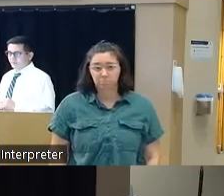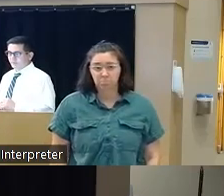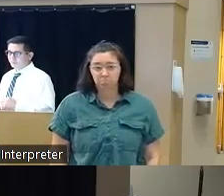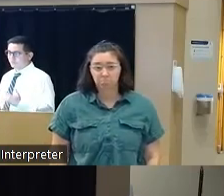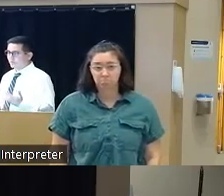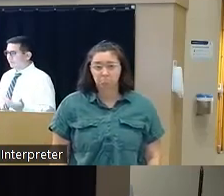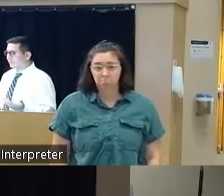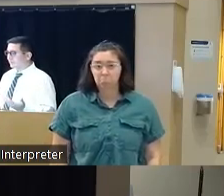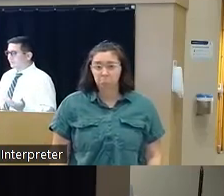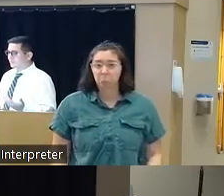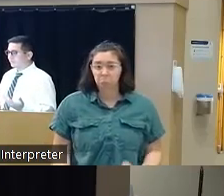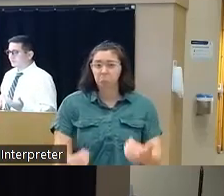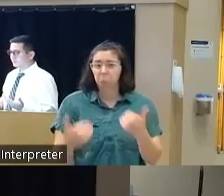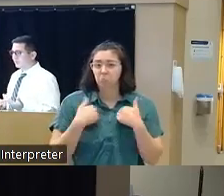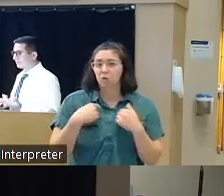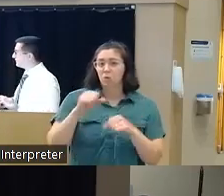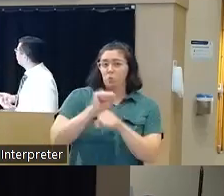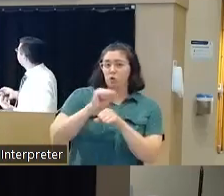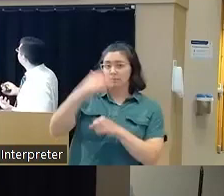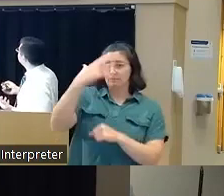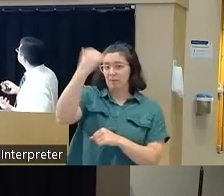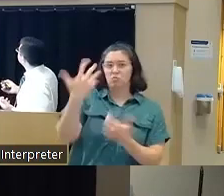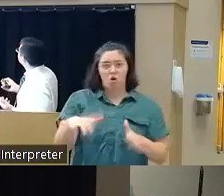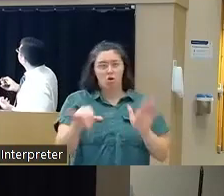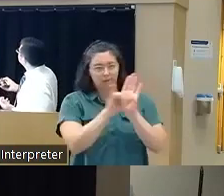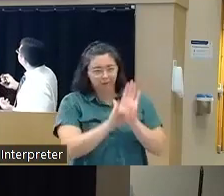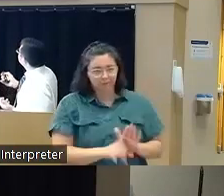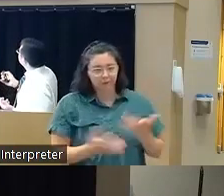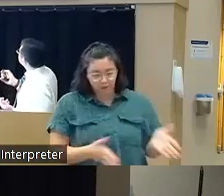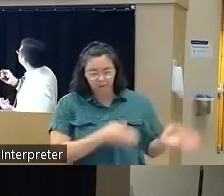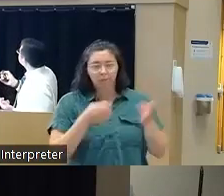we had this working memory difference as well that we identified and so we found that with